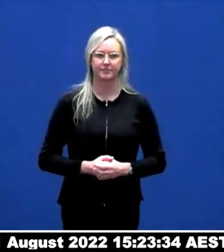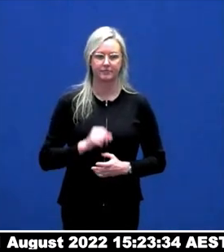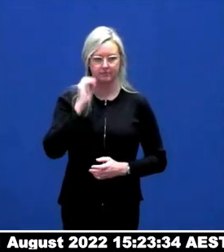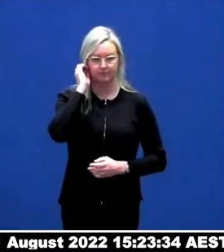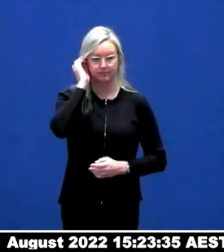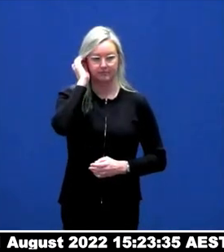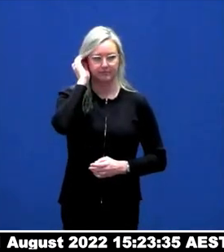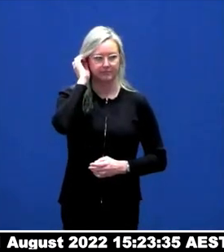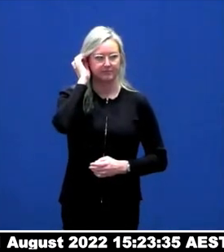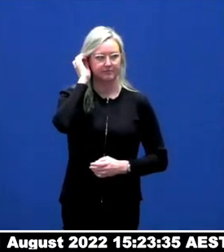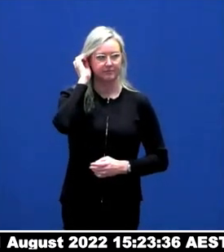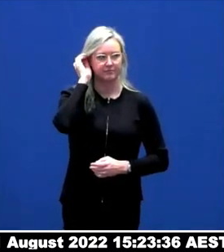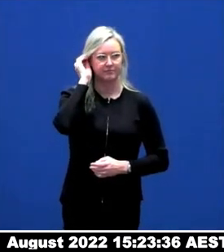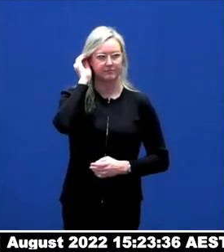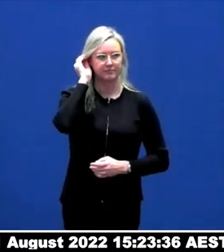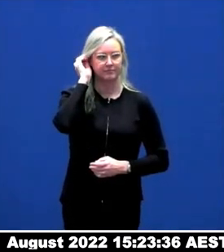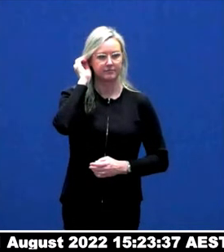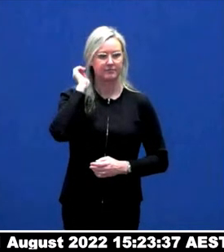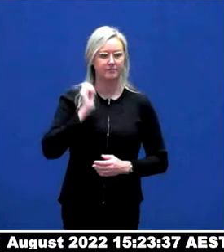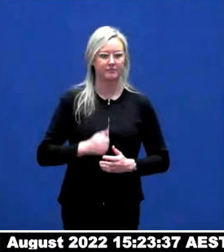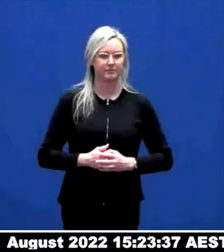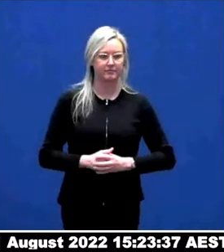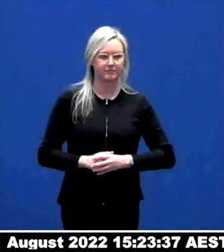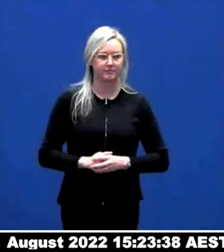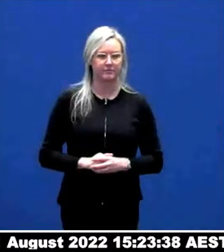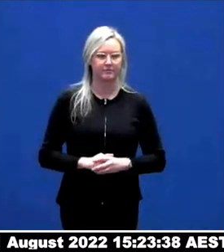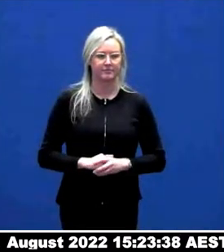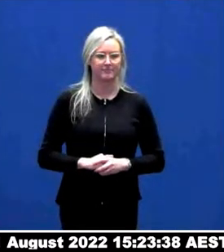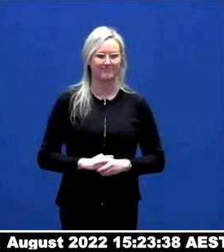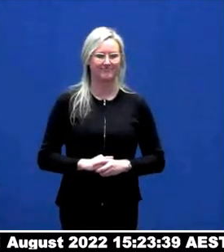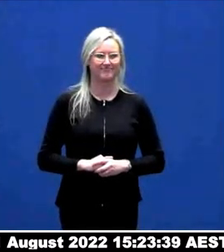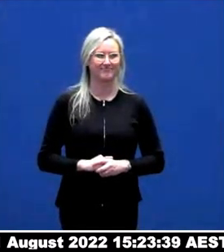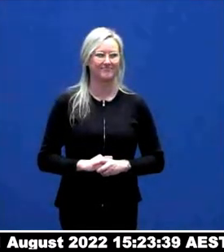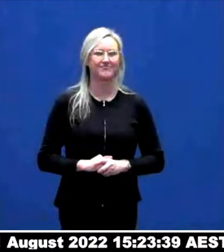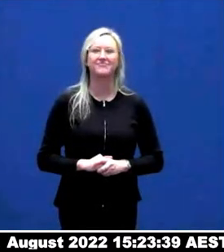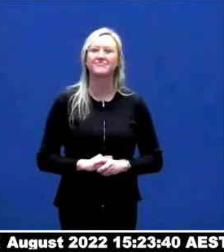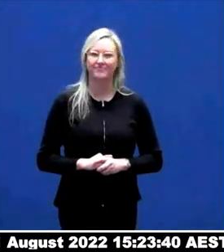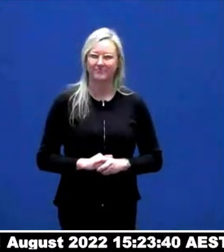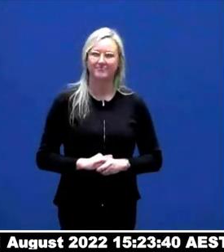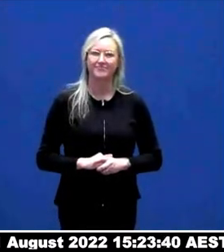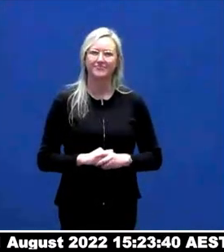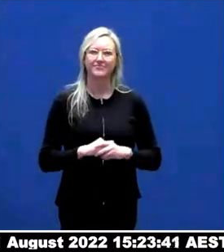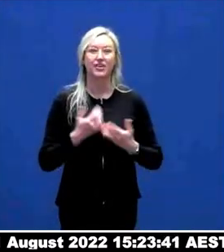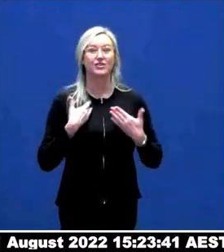Video played I'm happy this morning to be talking to 'Dave' which is not your real